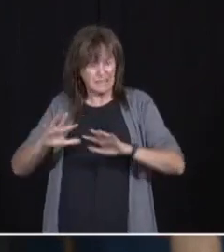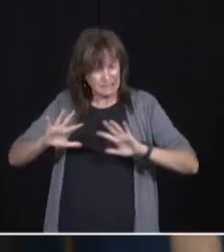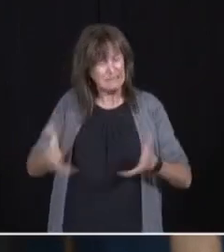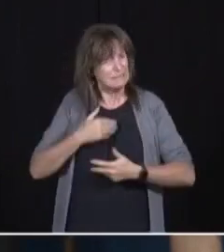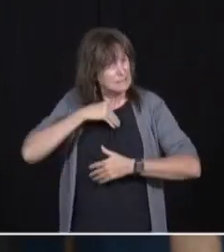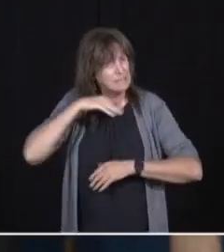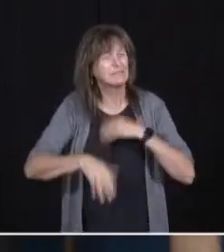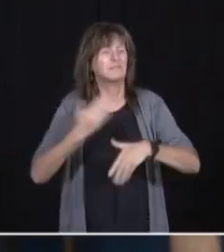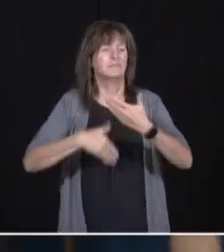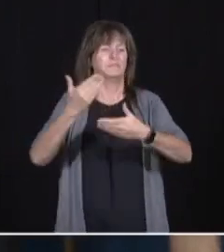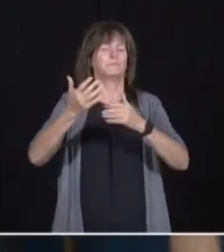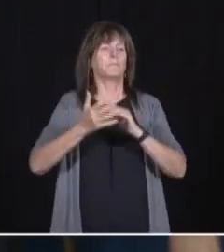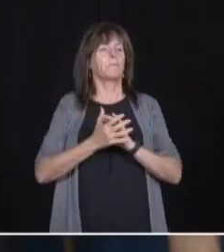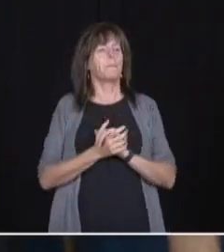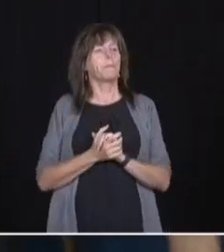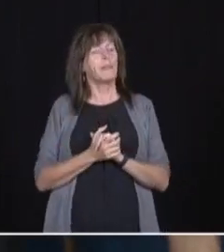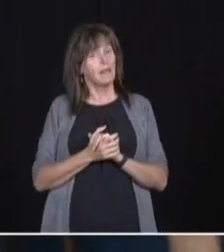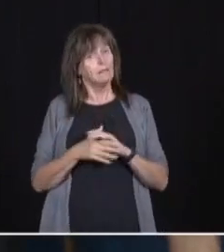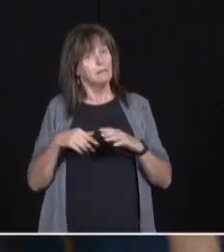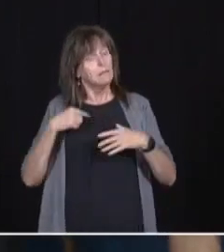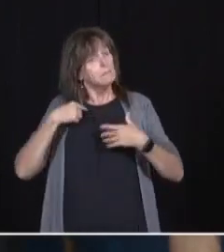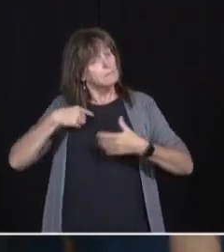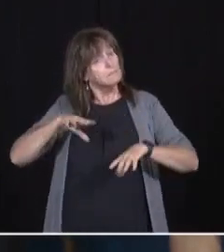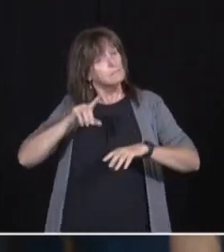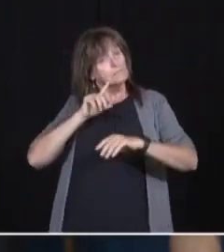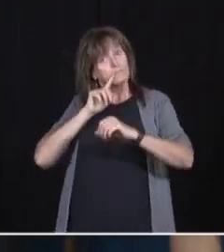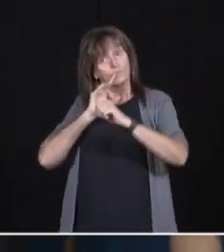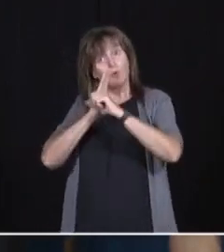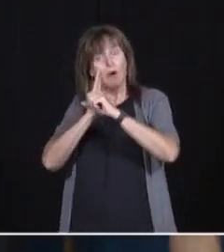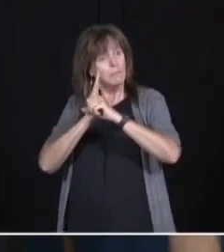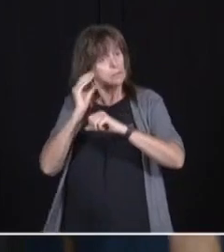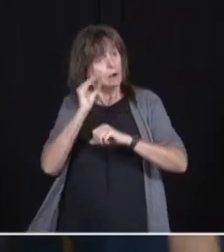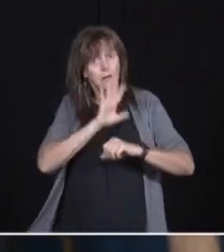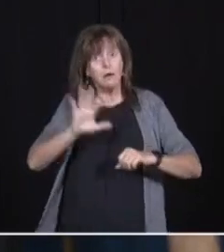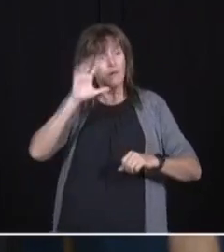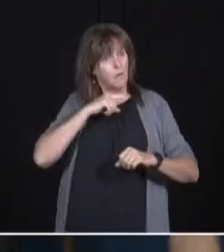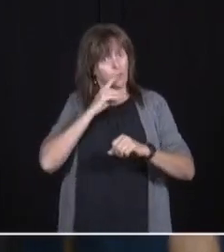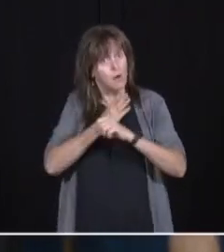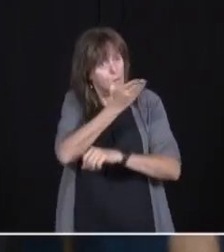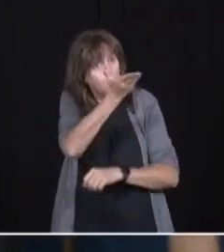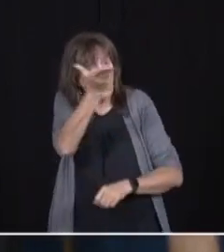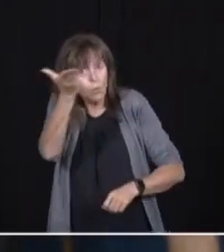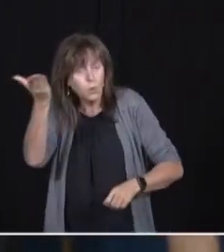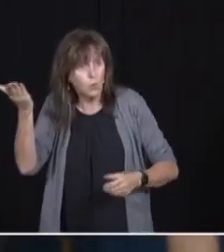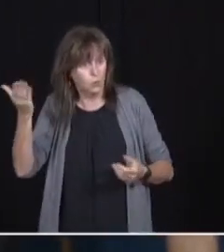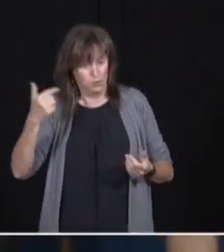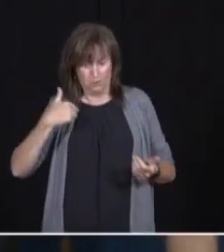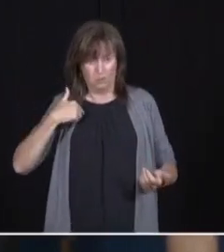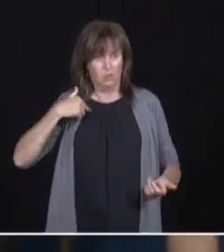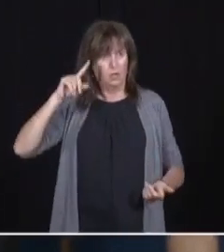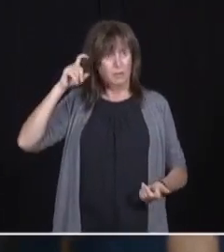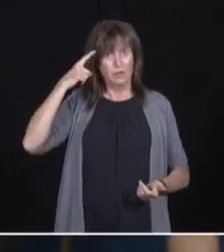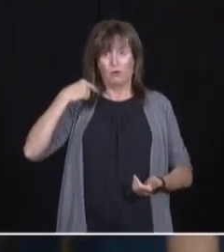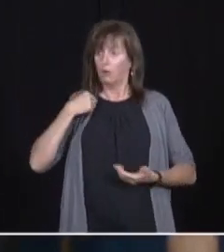And as we work to get things back to normal, as we work on our economic recovery, my promise to Ontario, my promise to you,